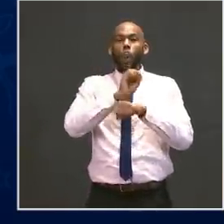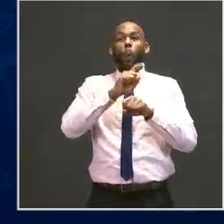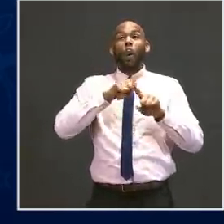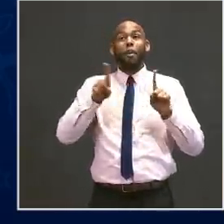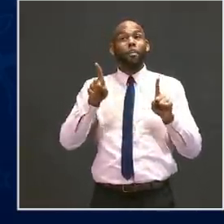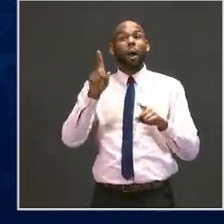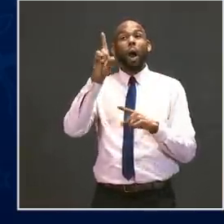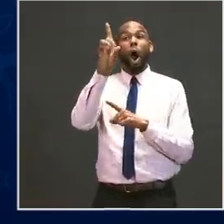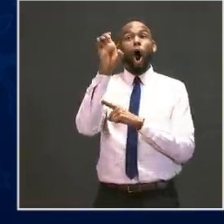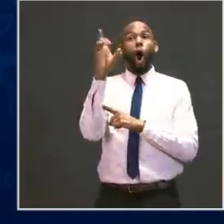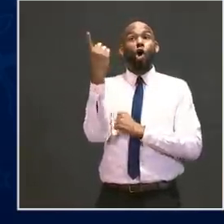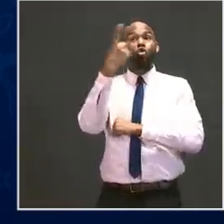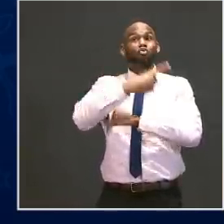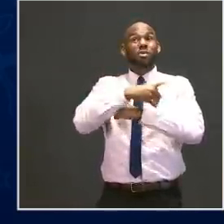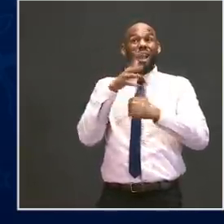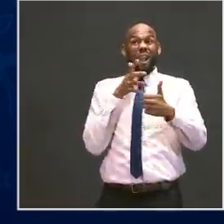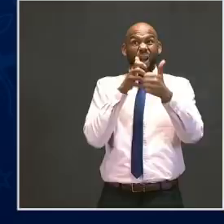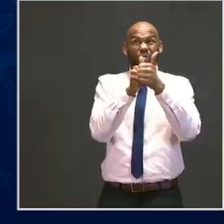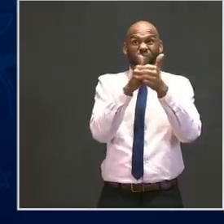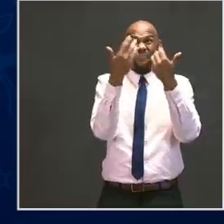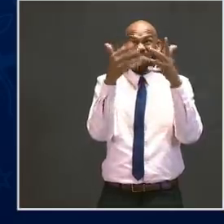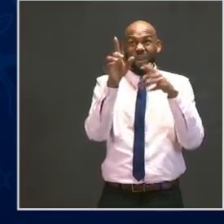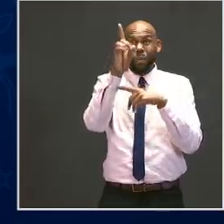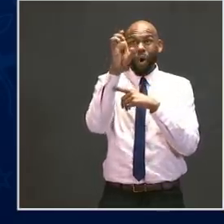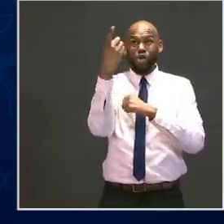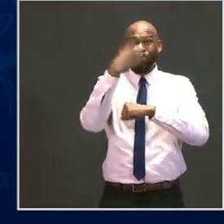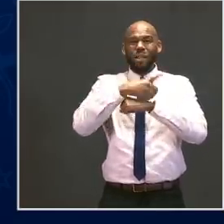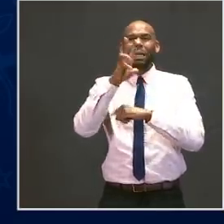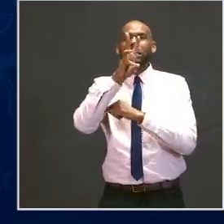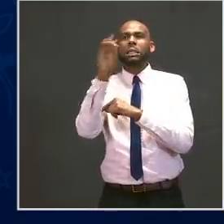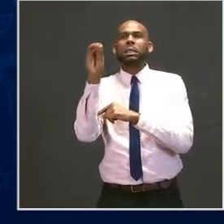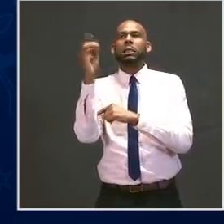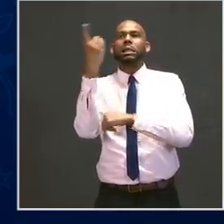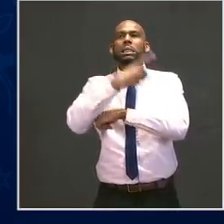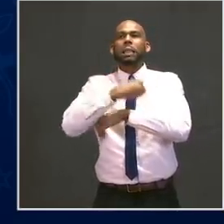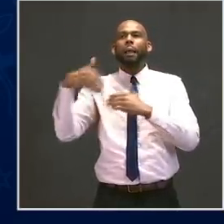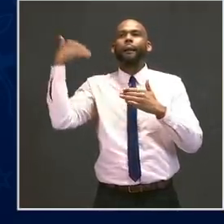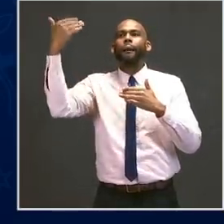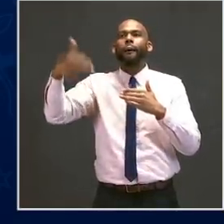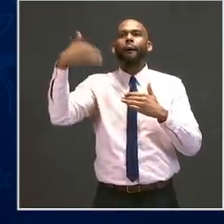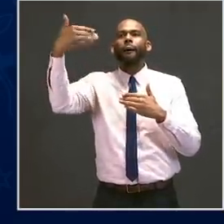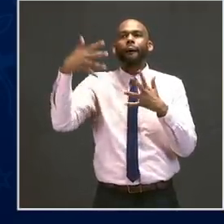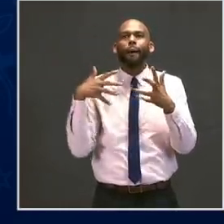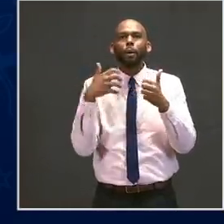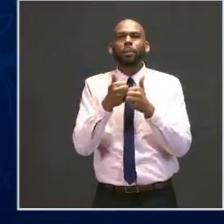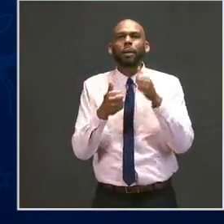and then it'll be 60 days after that. So we're absolutely committed to providing you updates. The Press: Thanks very much. And then, on the schools front,